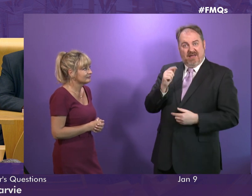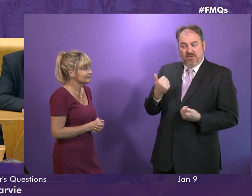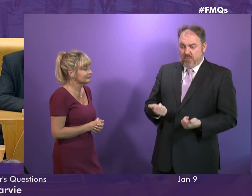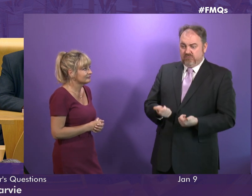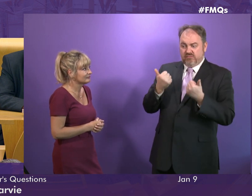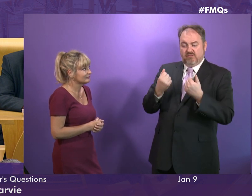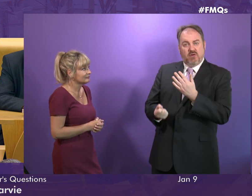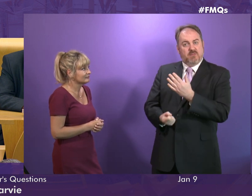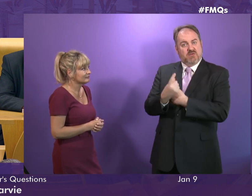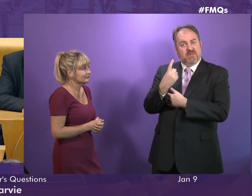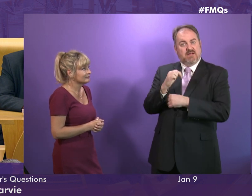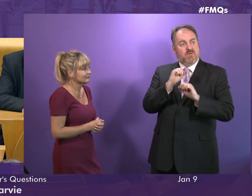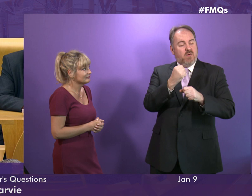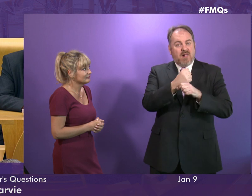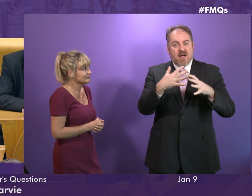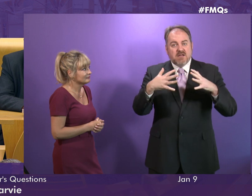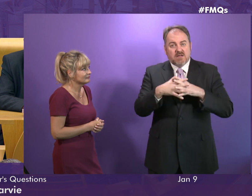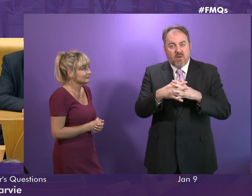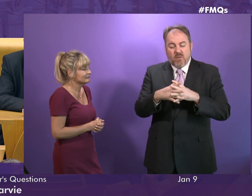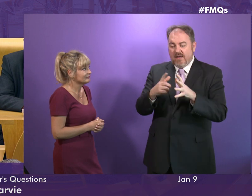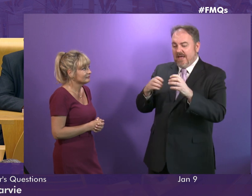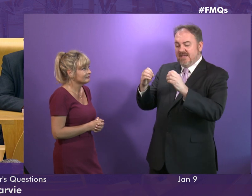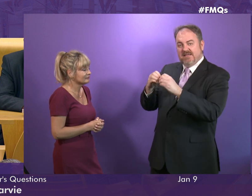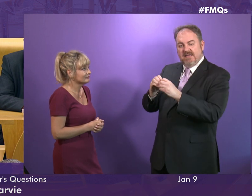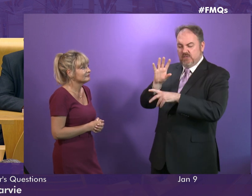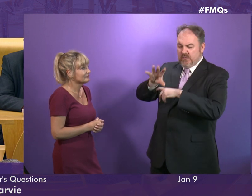across Scotland, including in Glasgow and Aberdeen, to bring those services back into